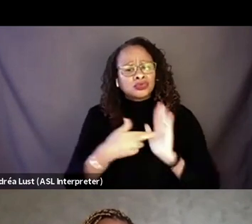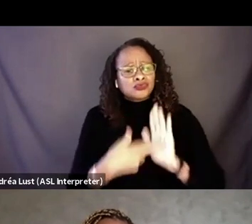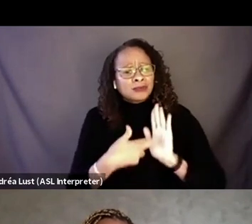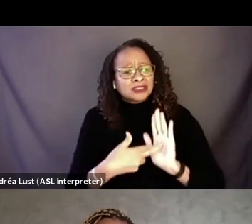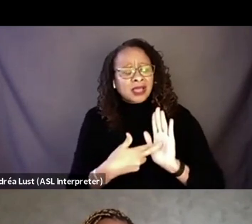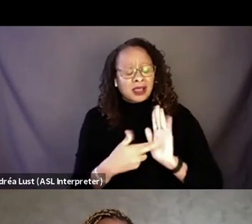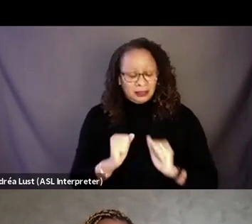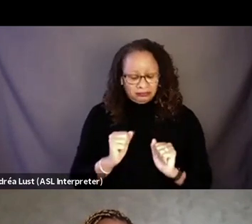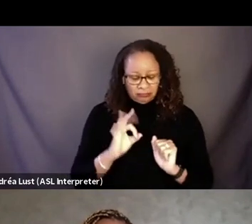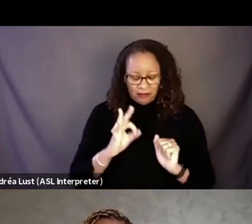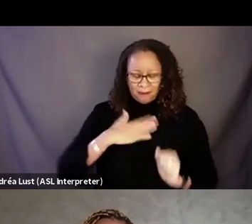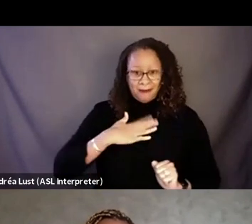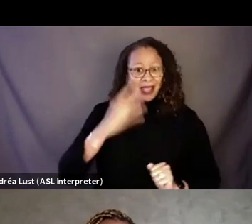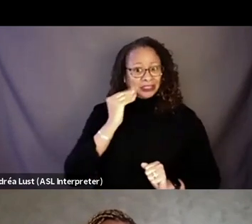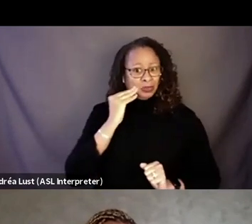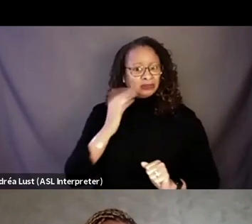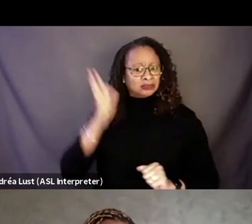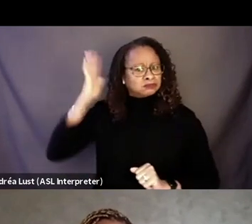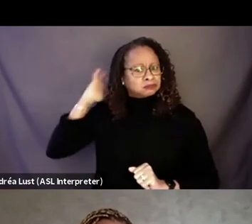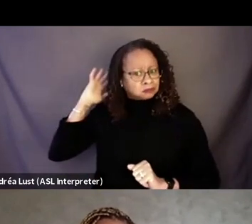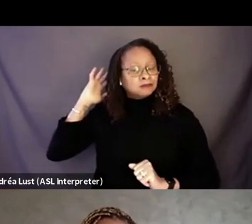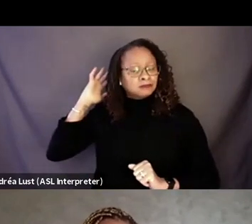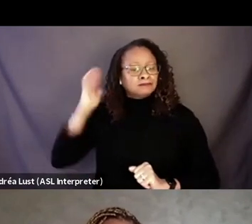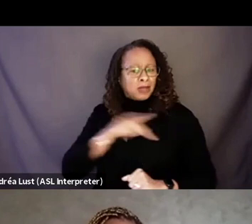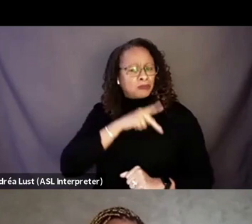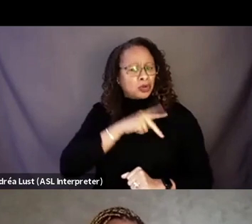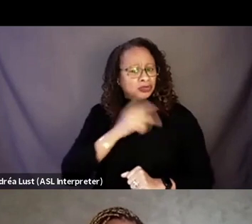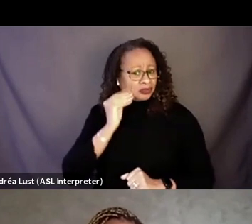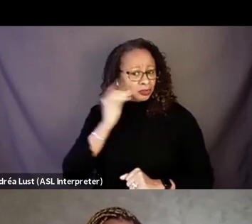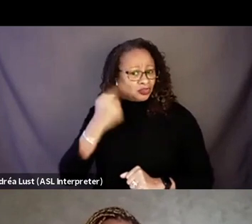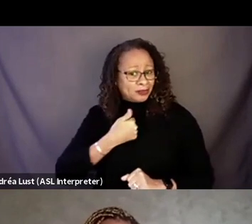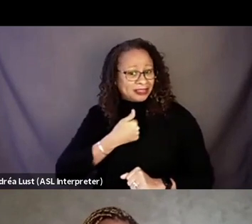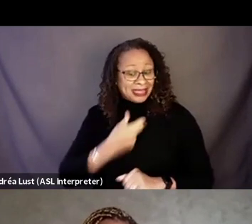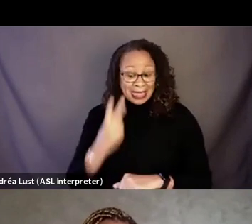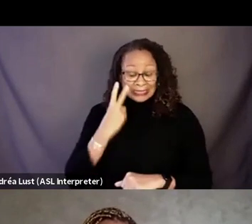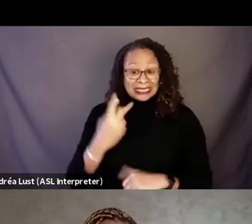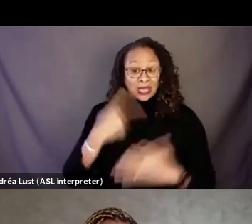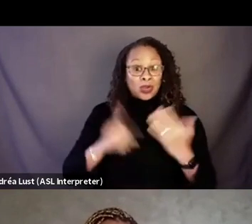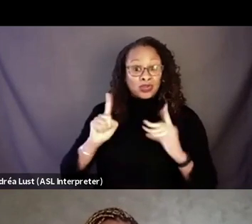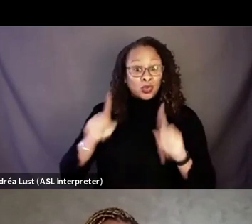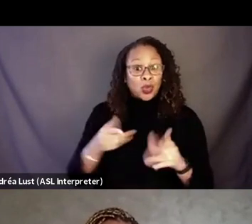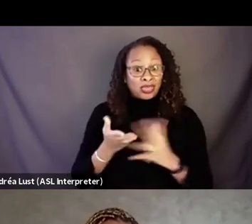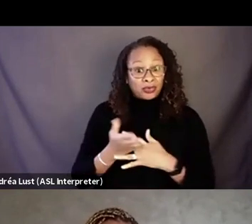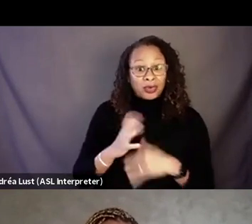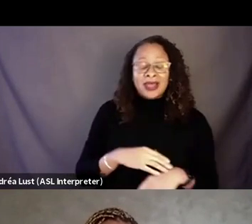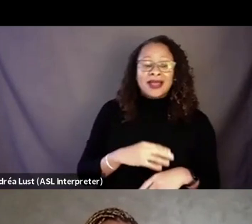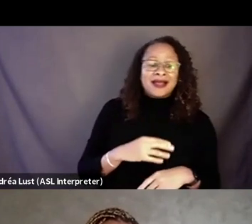of an experience that I had had so personally and to see what you went through and to see the intersection